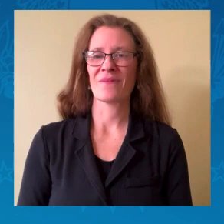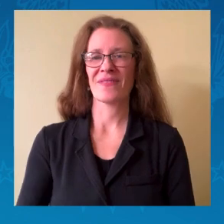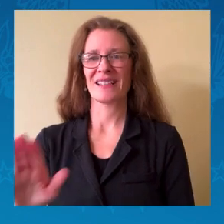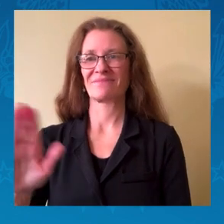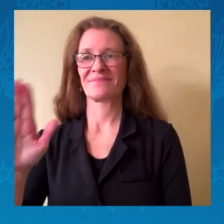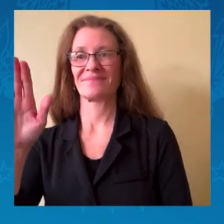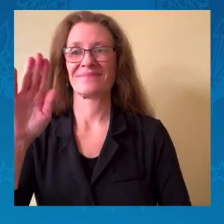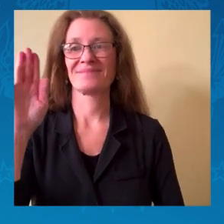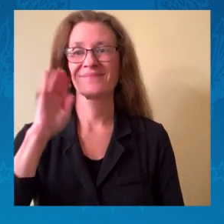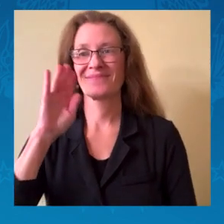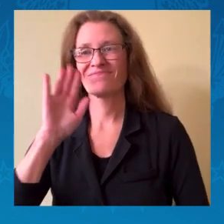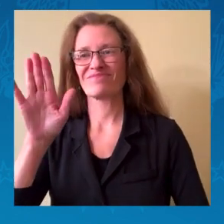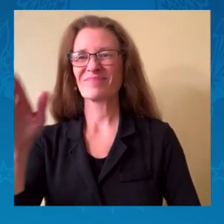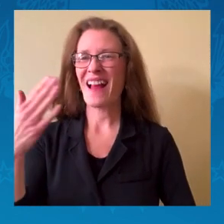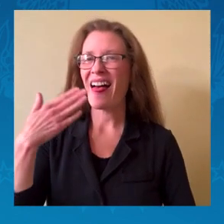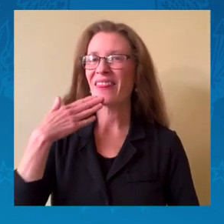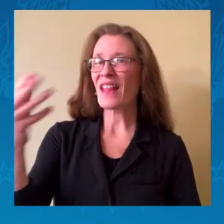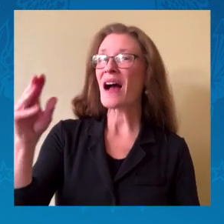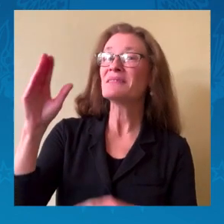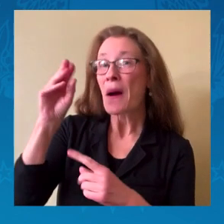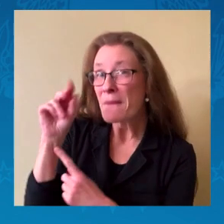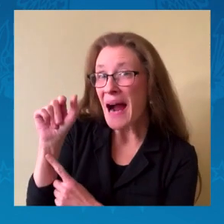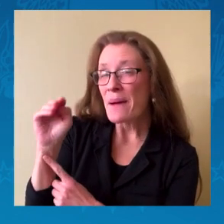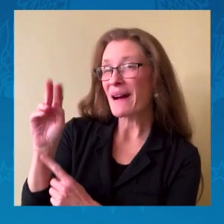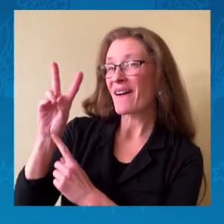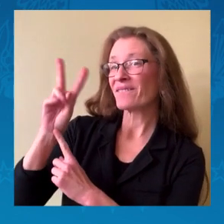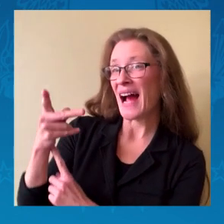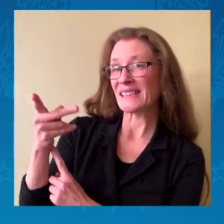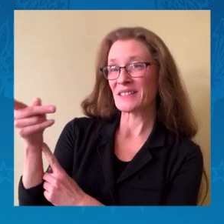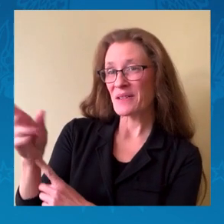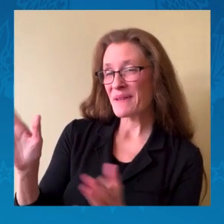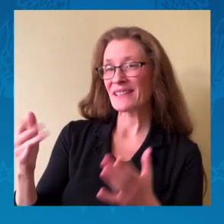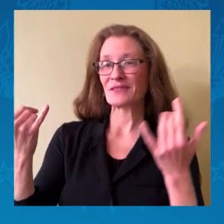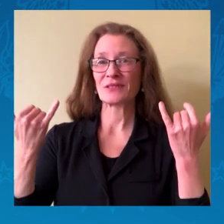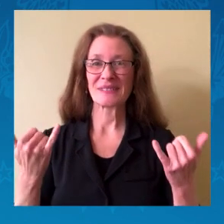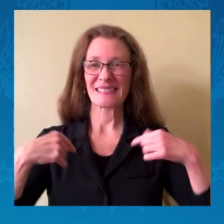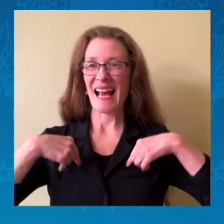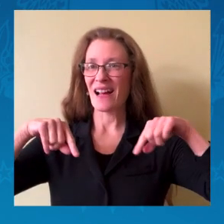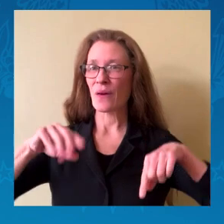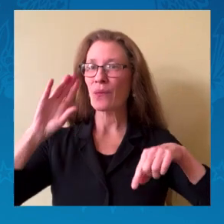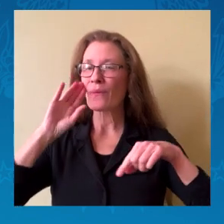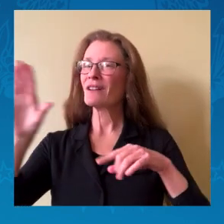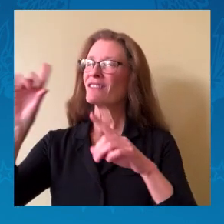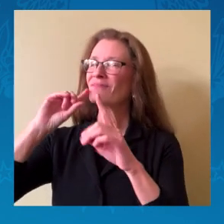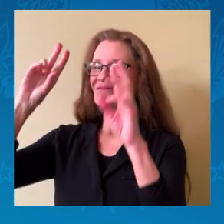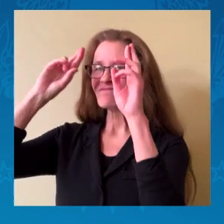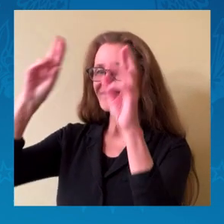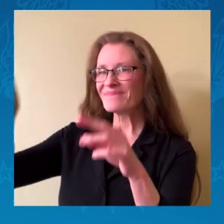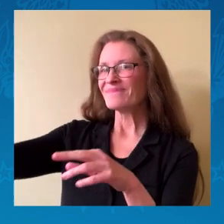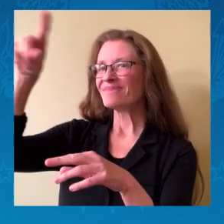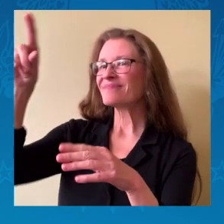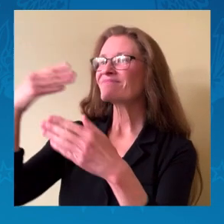I'm honored today to sit here representing Gen. Mark Milley, the chairman of the Joint Chiefs of Staff, in the administration's first meeting